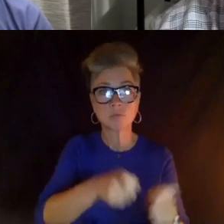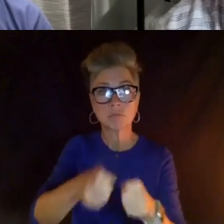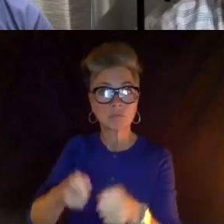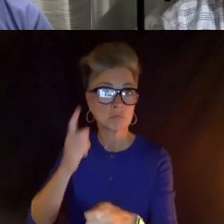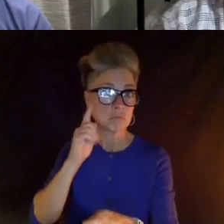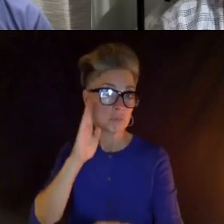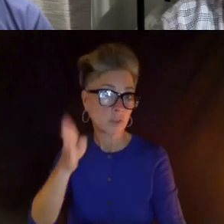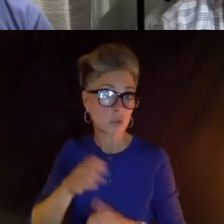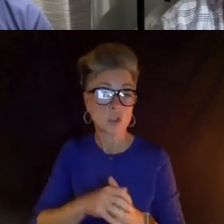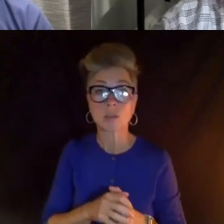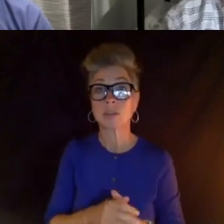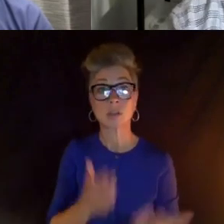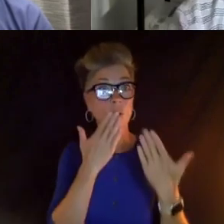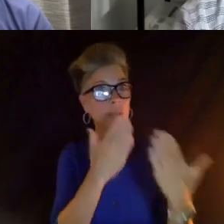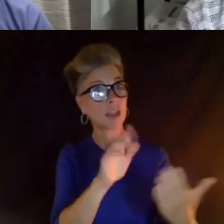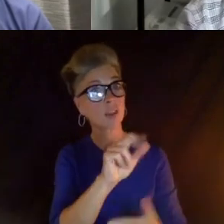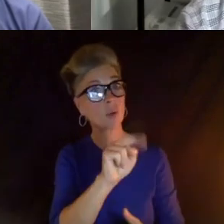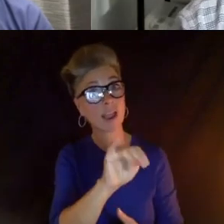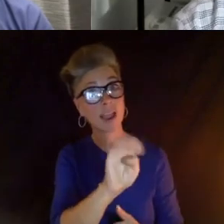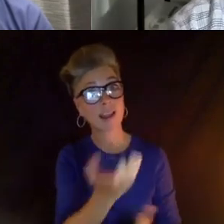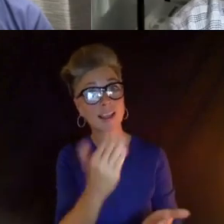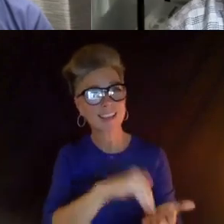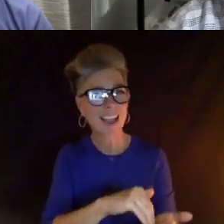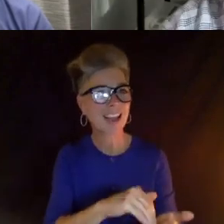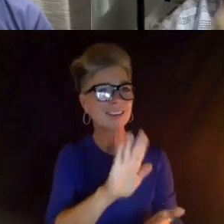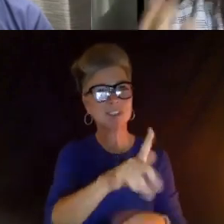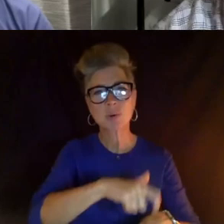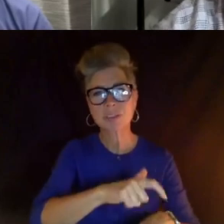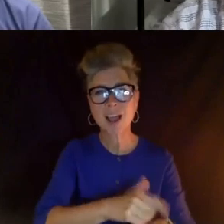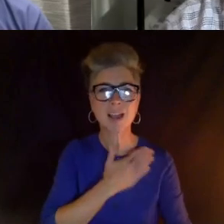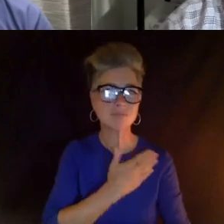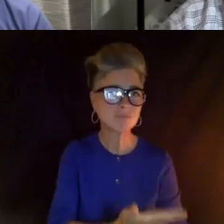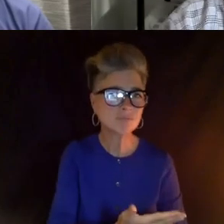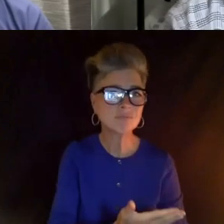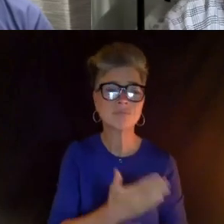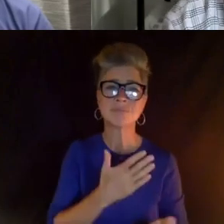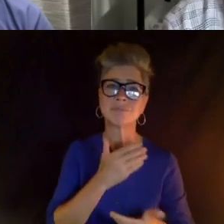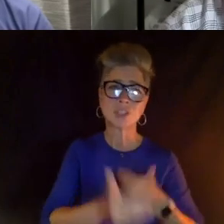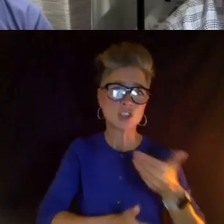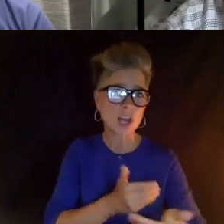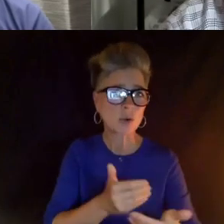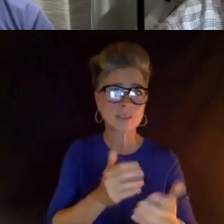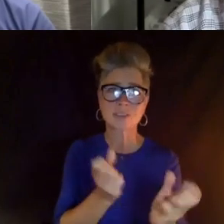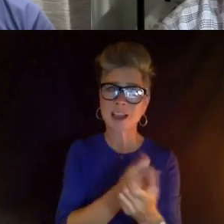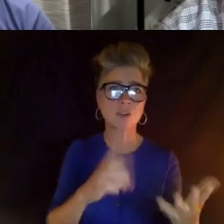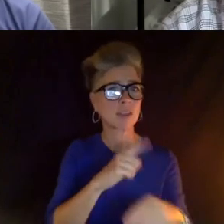So thank you Annie again for being so generous with your time and so generous with your, like everything about you is just fantastic.